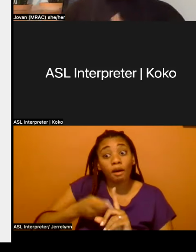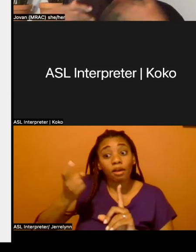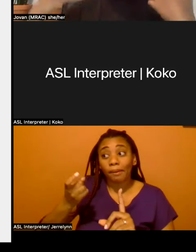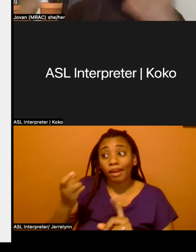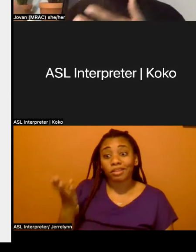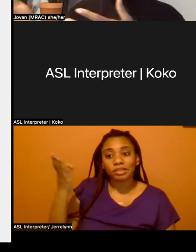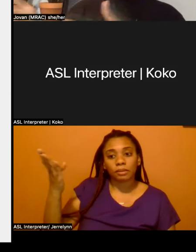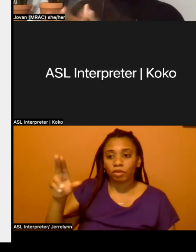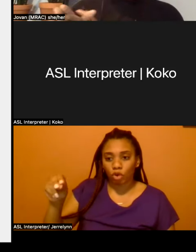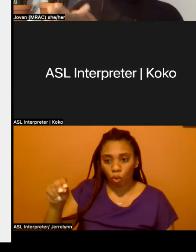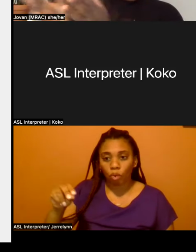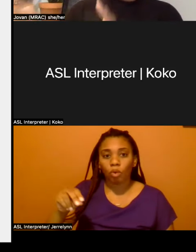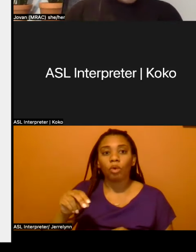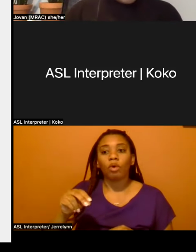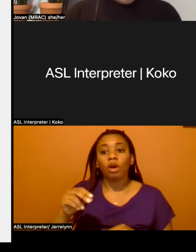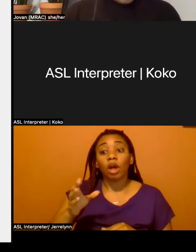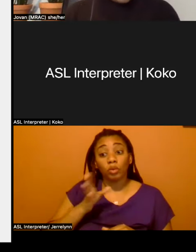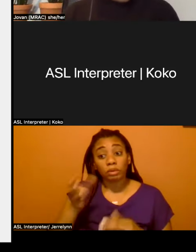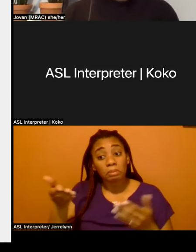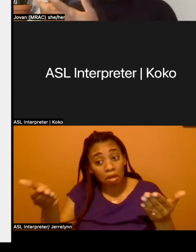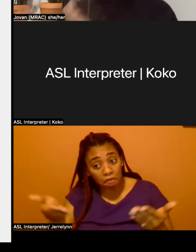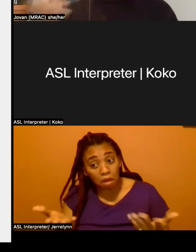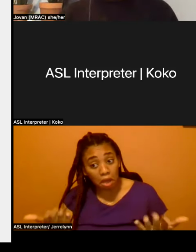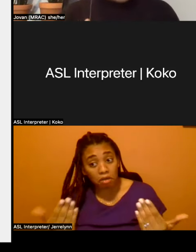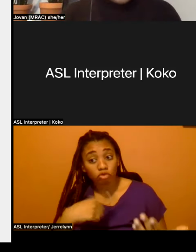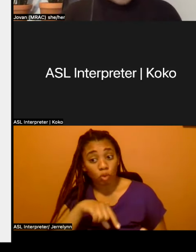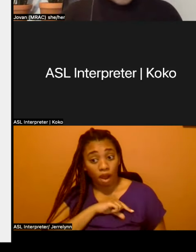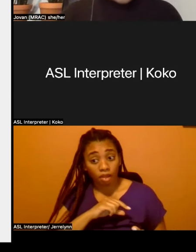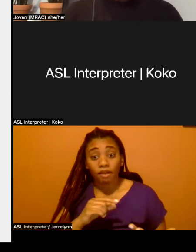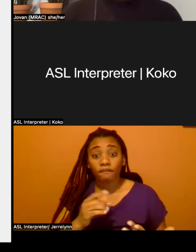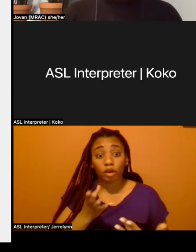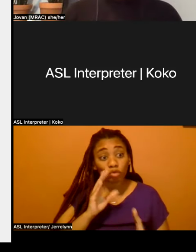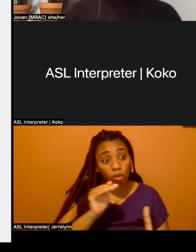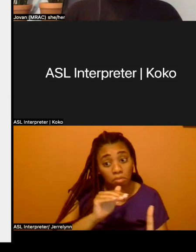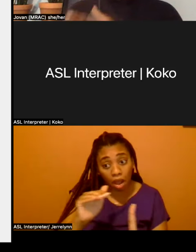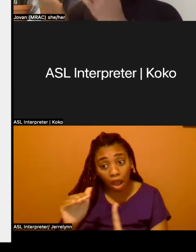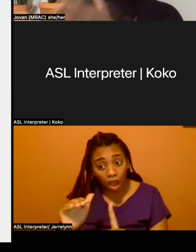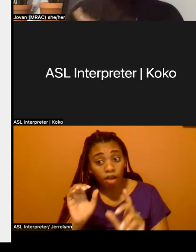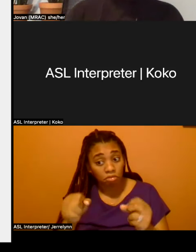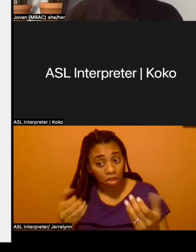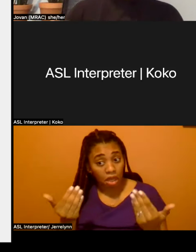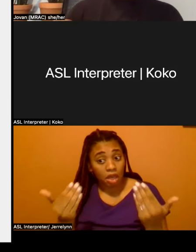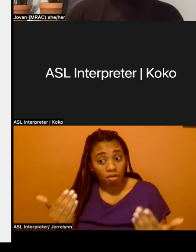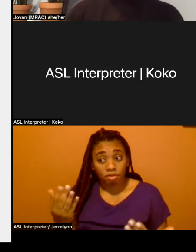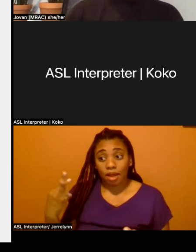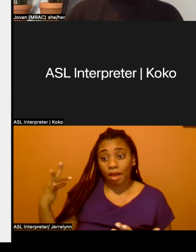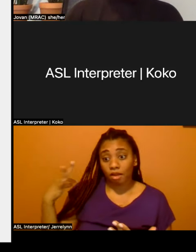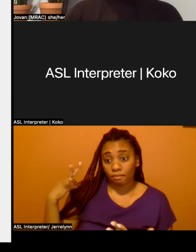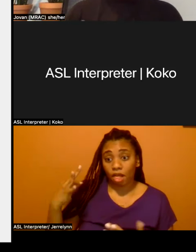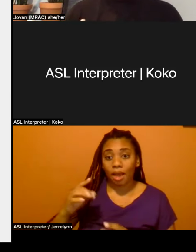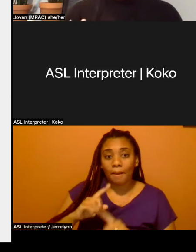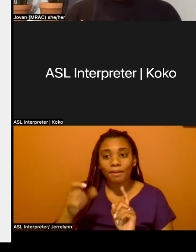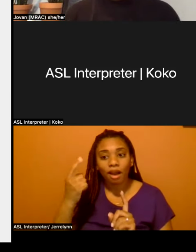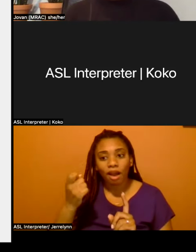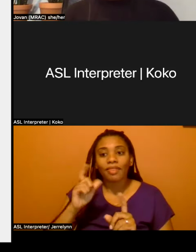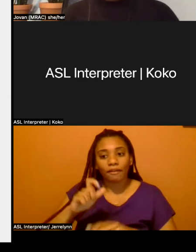They will be invited specifically, reminded that they're eligible, but they do need to create a submission.